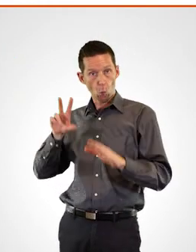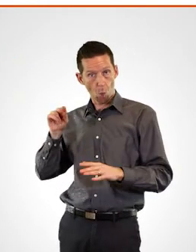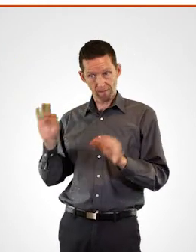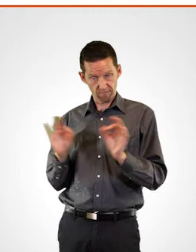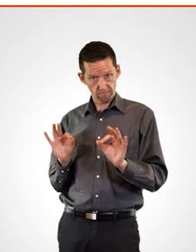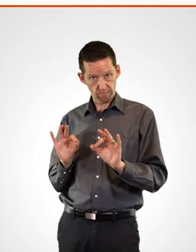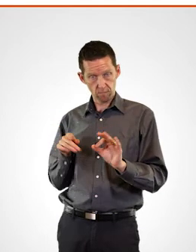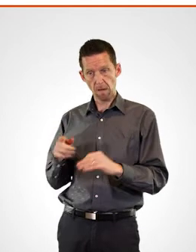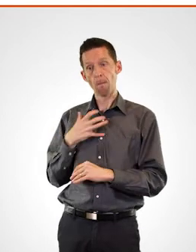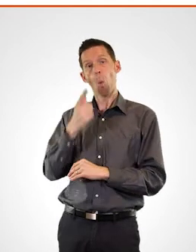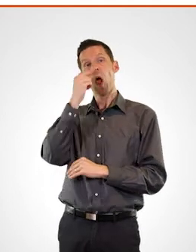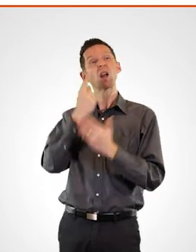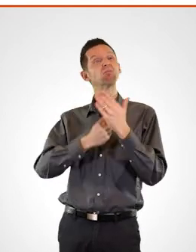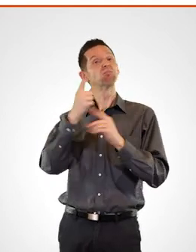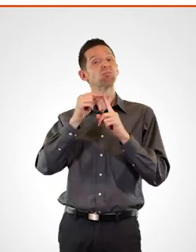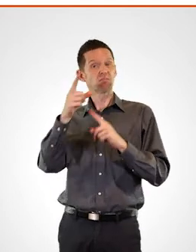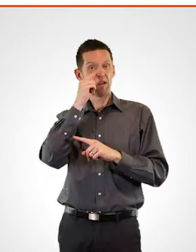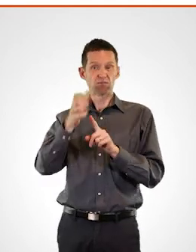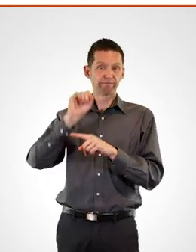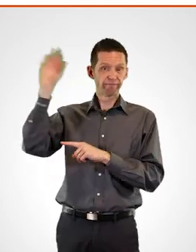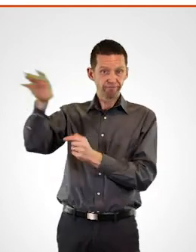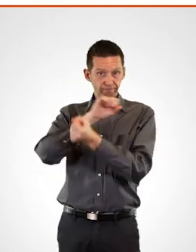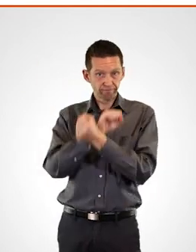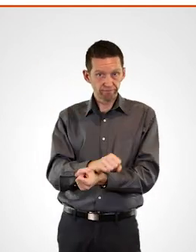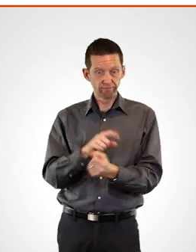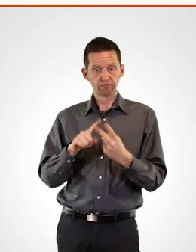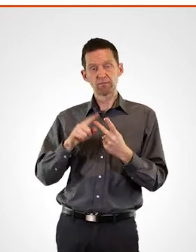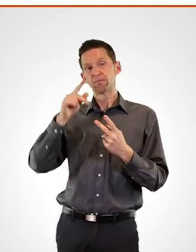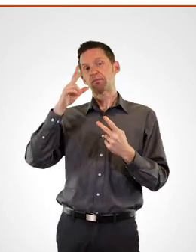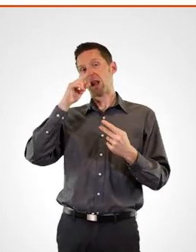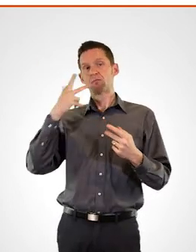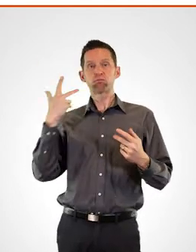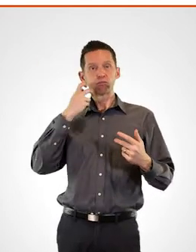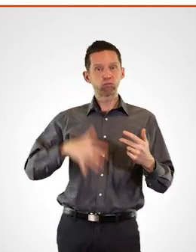significantly more likely to be incarcerated, become teen parents,